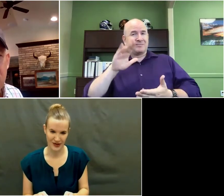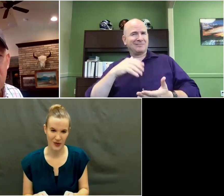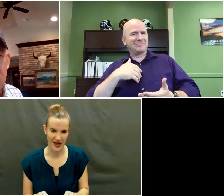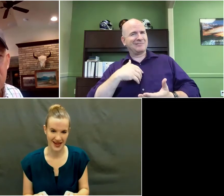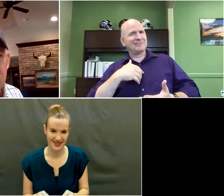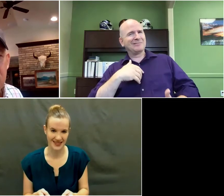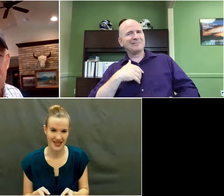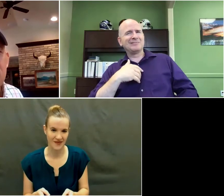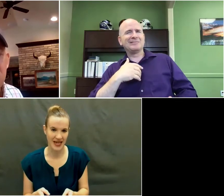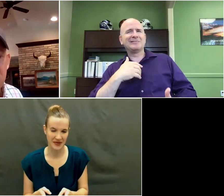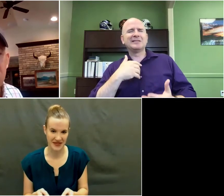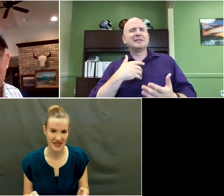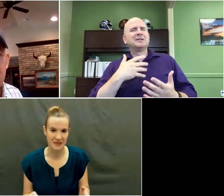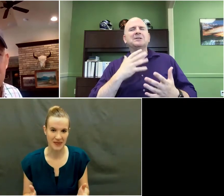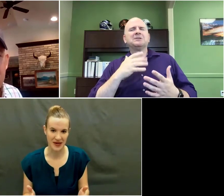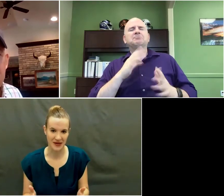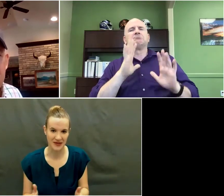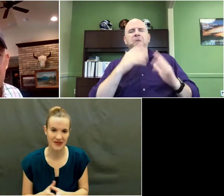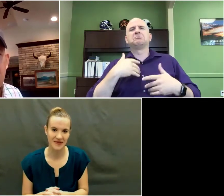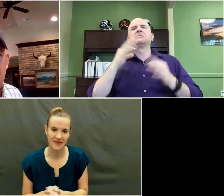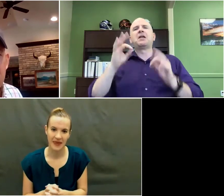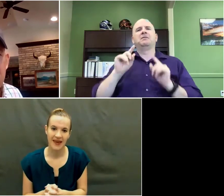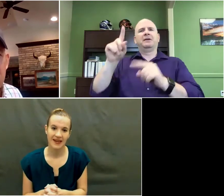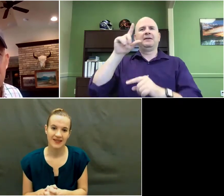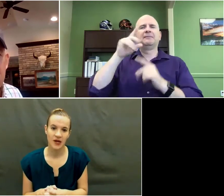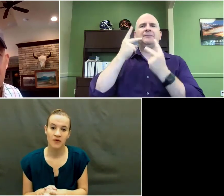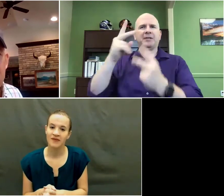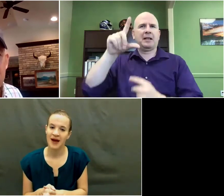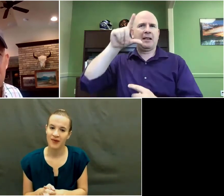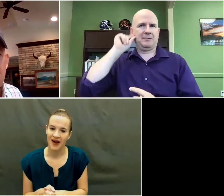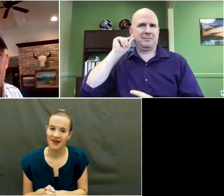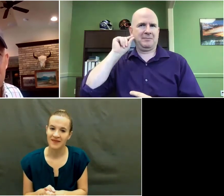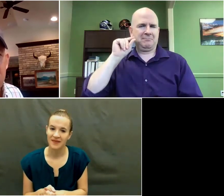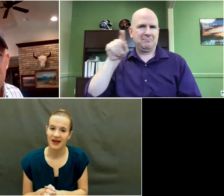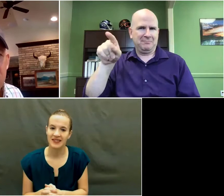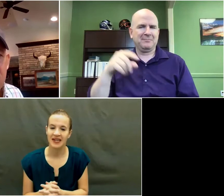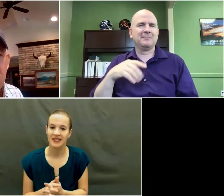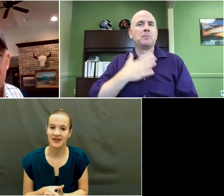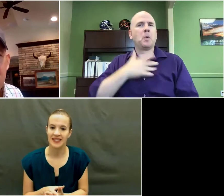whole class instead of being able to see my peers. So from that point on, I decided to visit